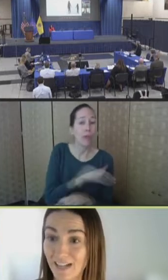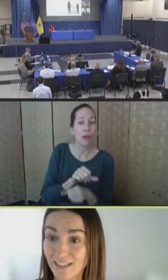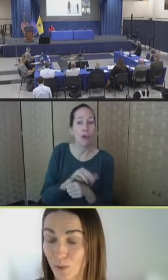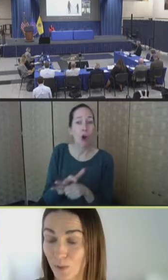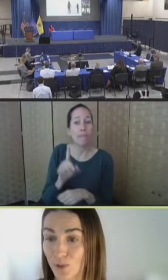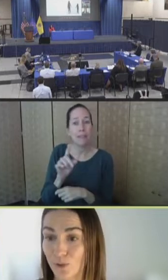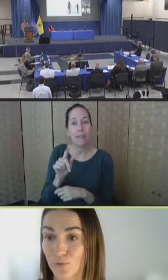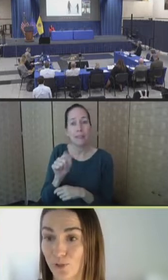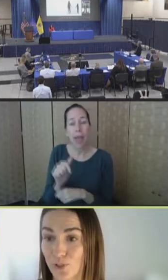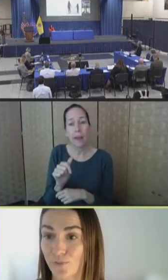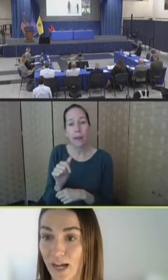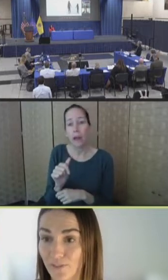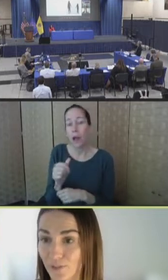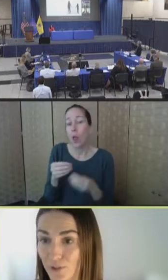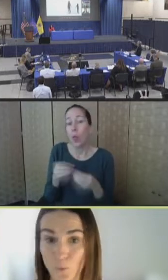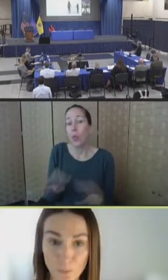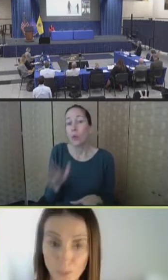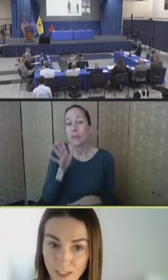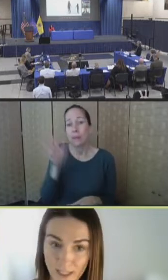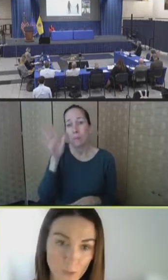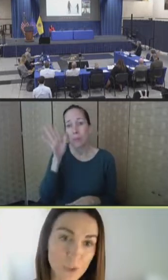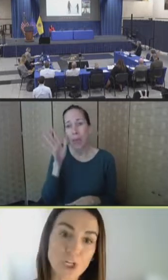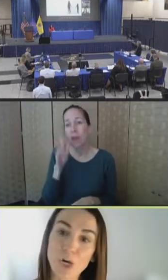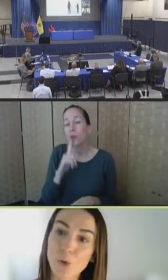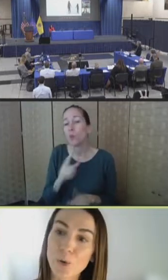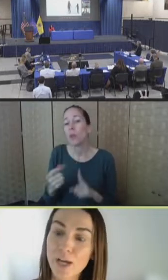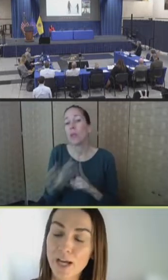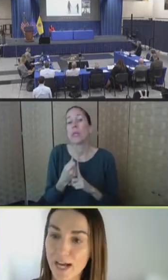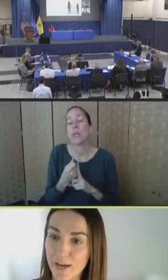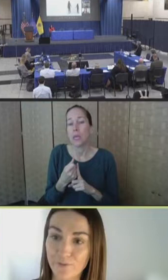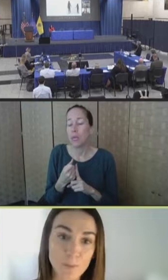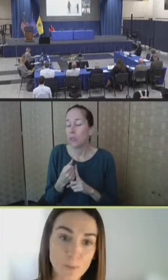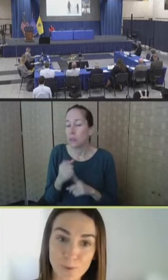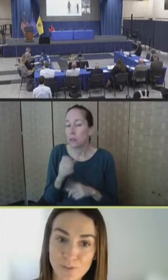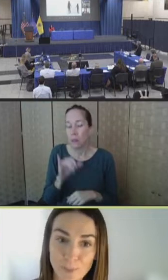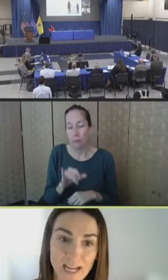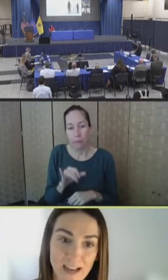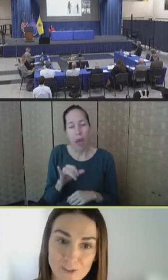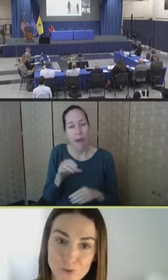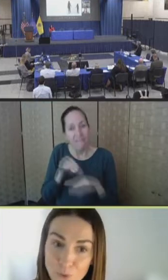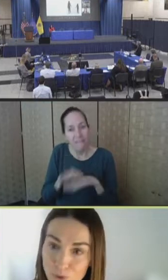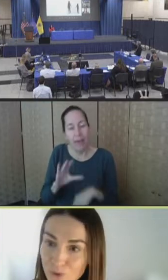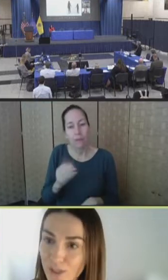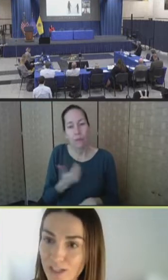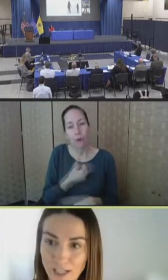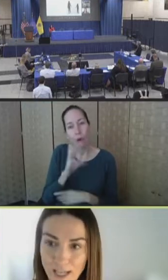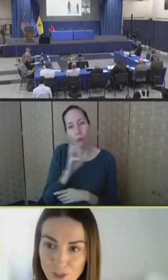consequential for survivors' well-being, you know. Family bereavement has social, educational,